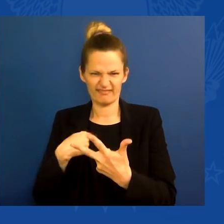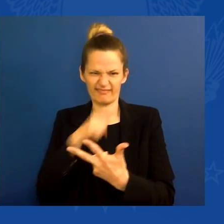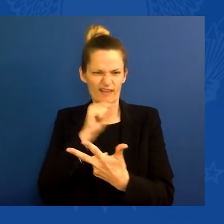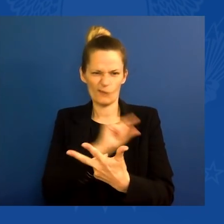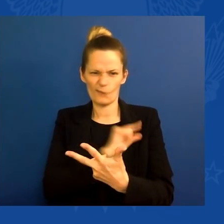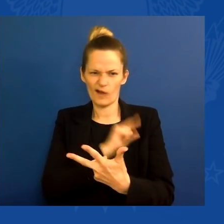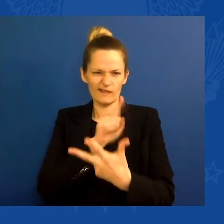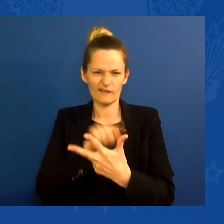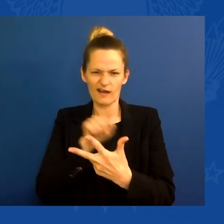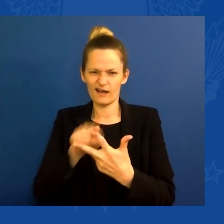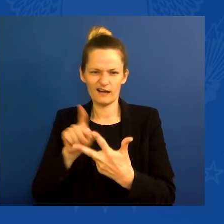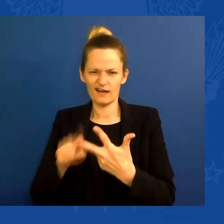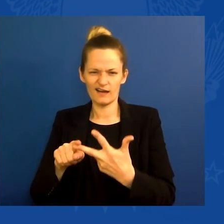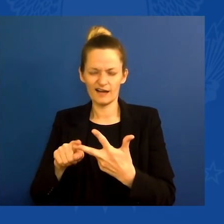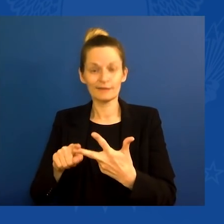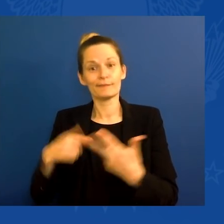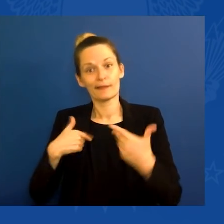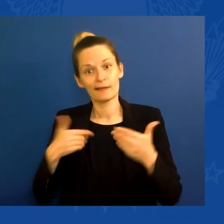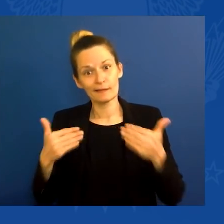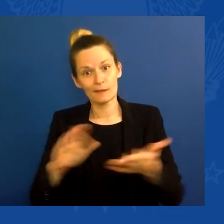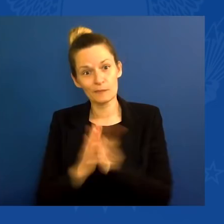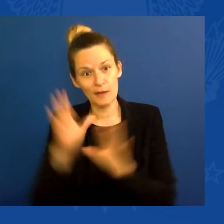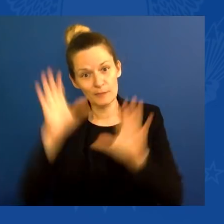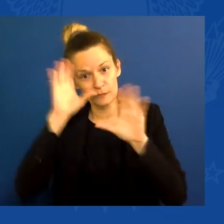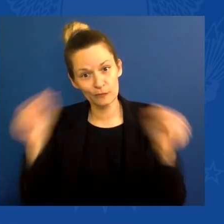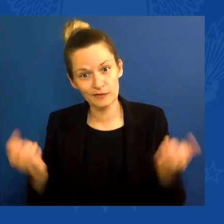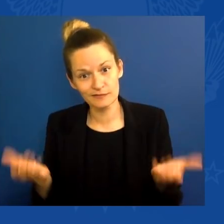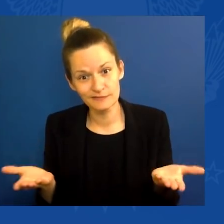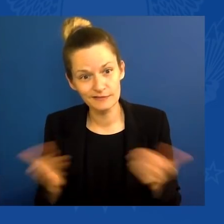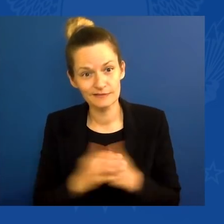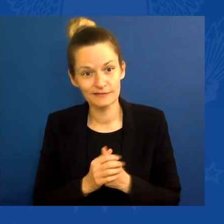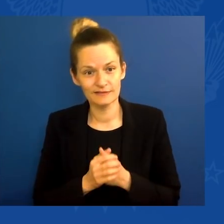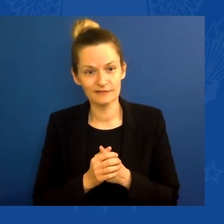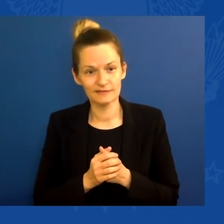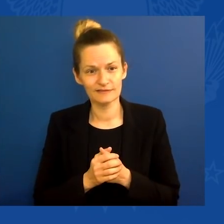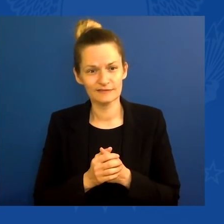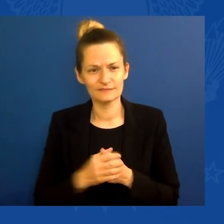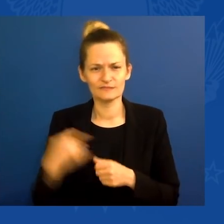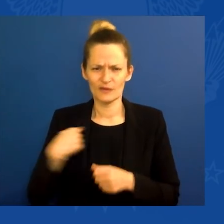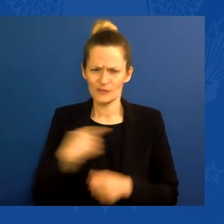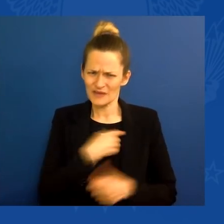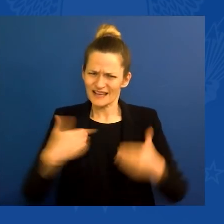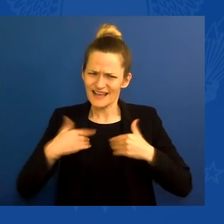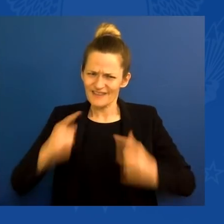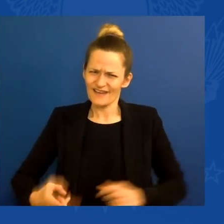from our law enforcement officers today. This is a different world we're in.